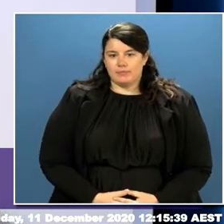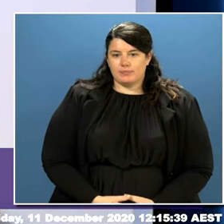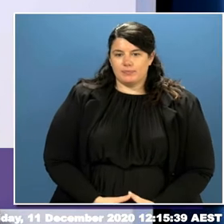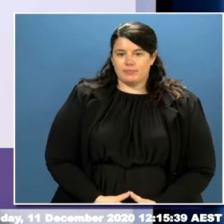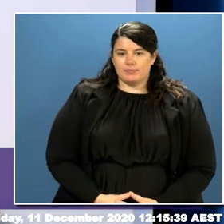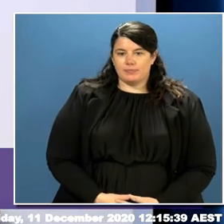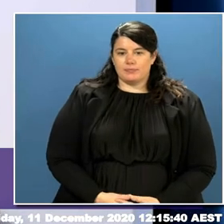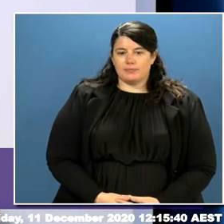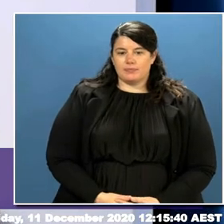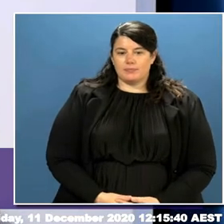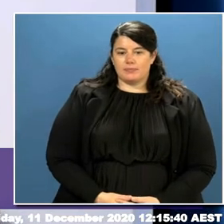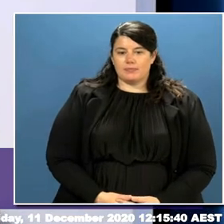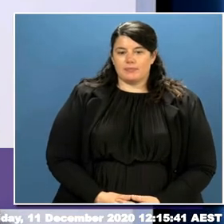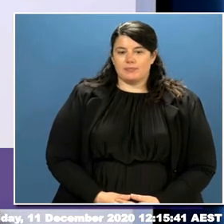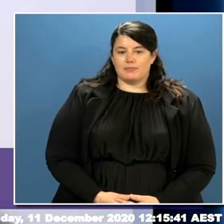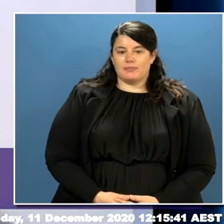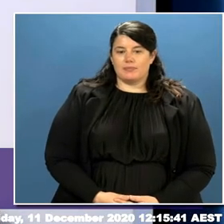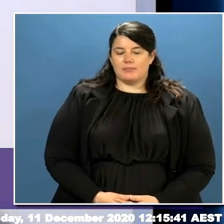I will let that slide, that you called him "extraordinary"!